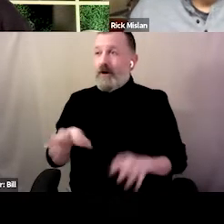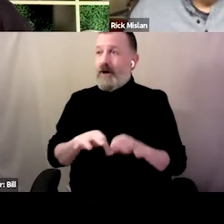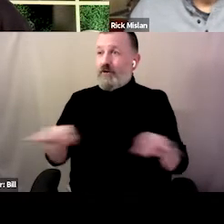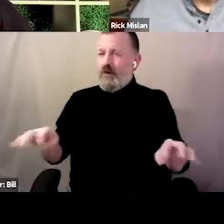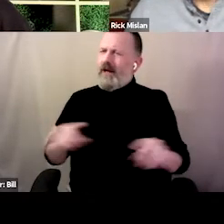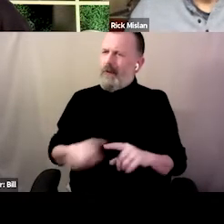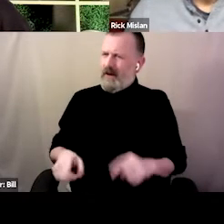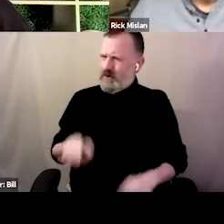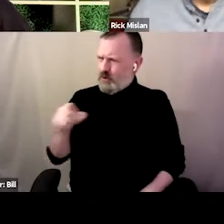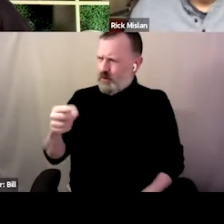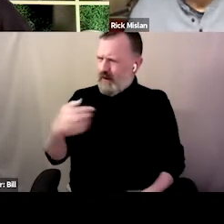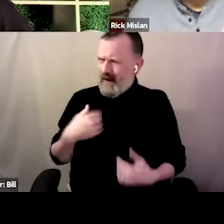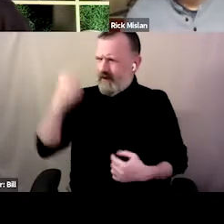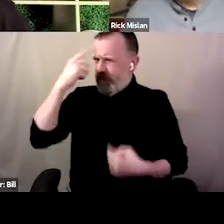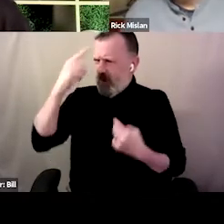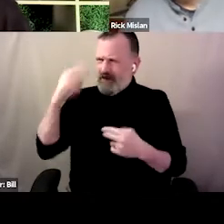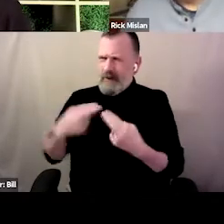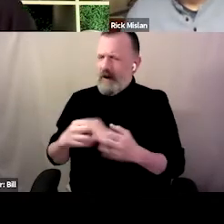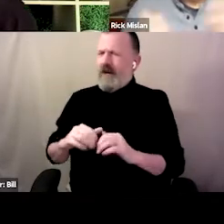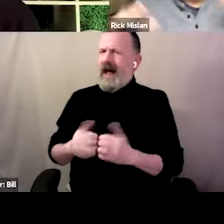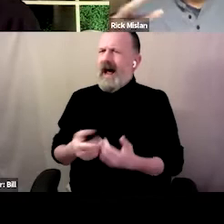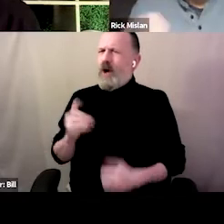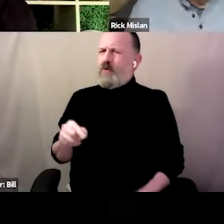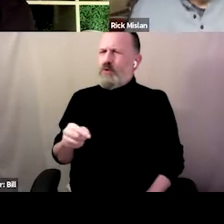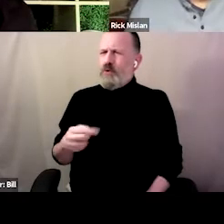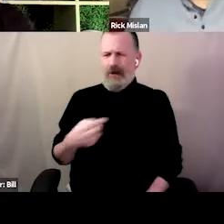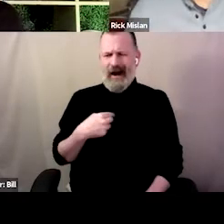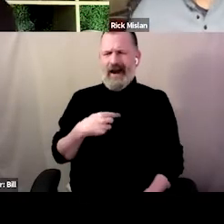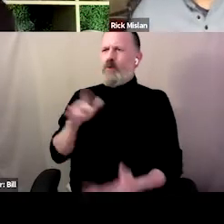how do I do that, how do I reach out to, you know, what are those things I should like